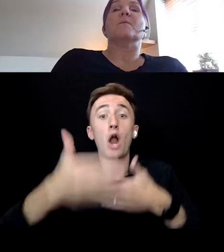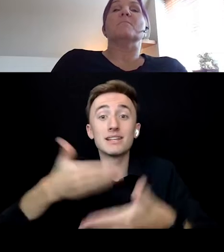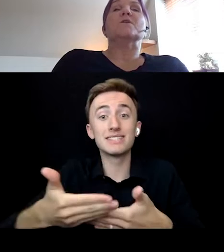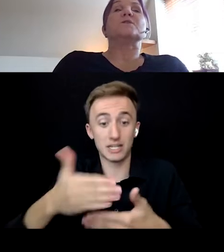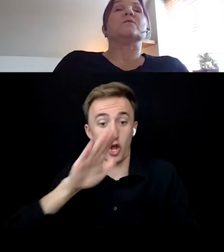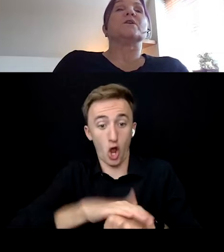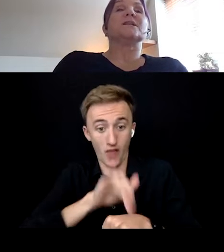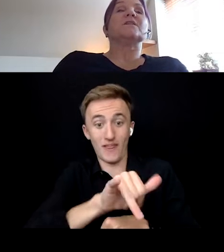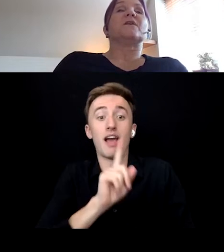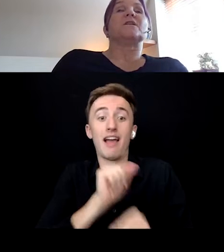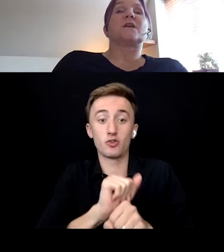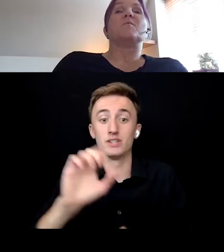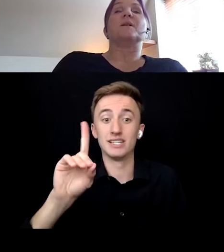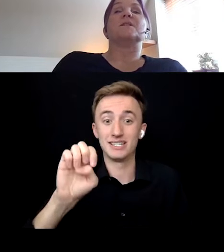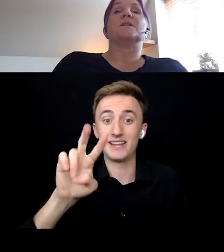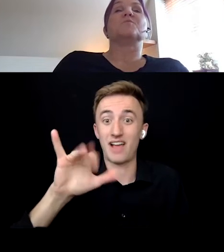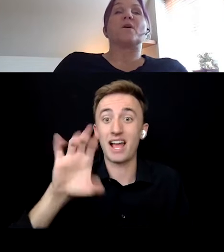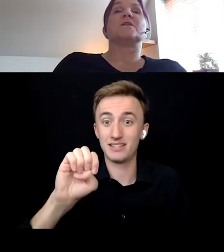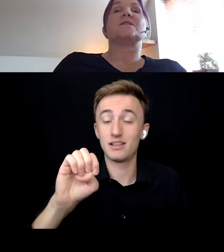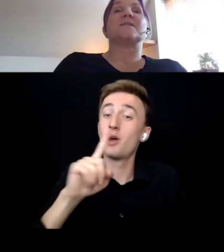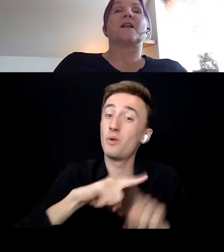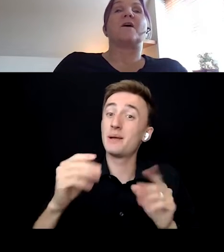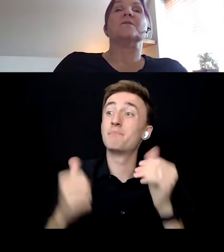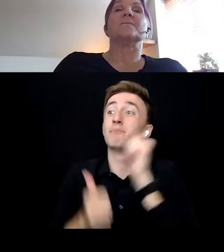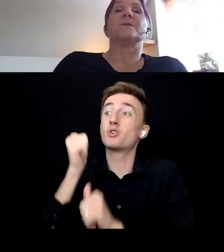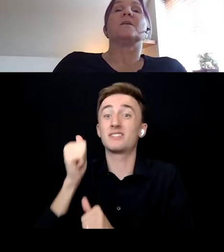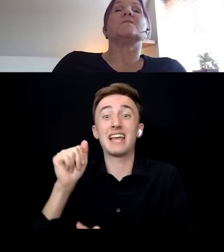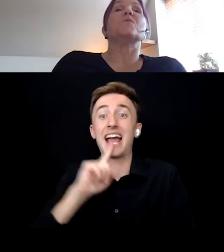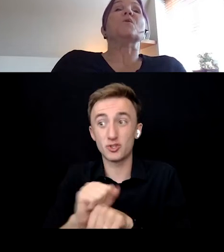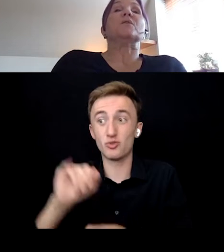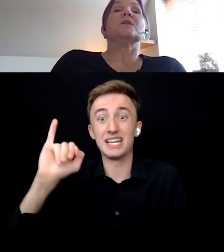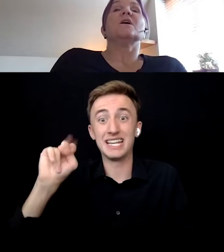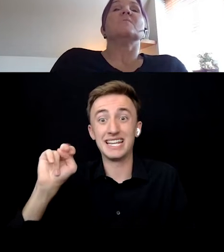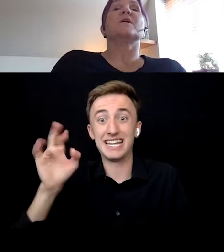but most of the voice interface capability is processed in the cloud. And that's important,